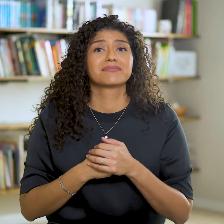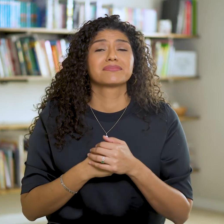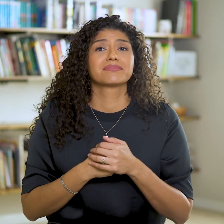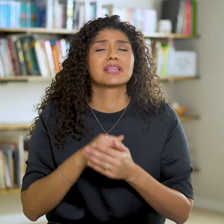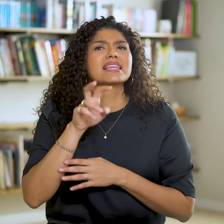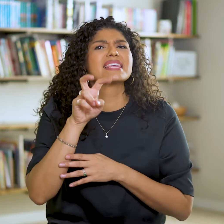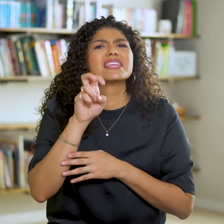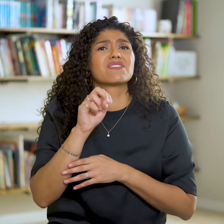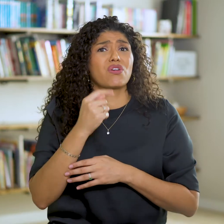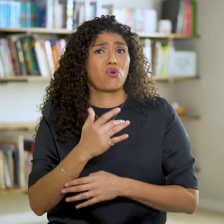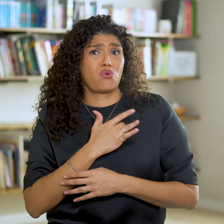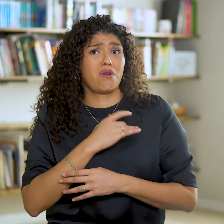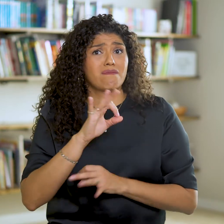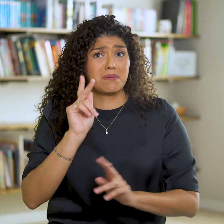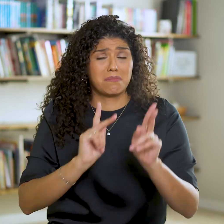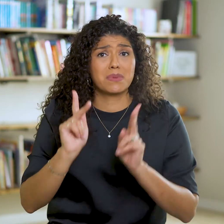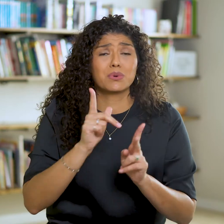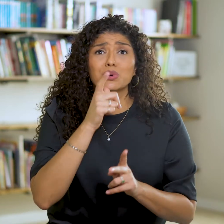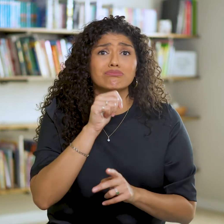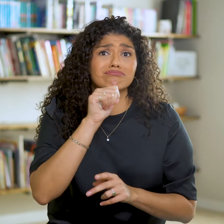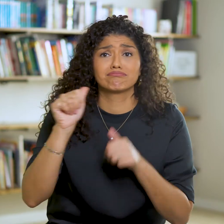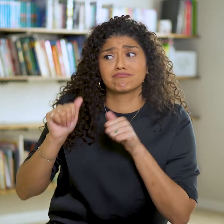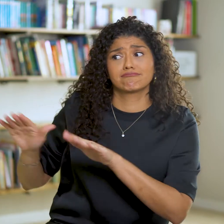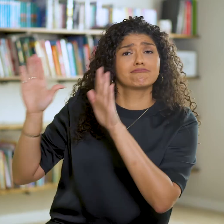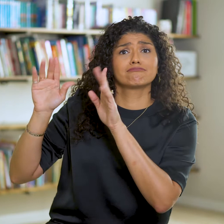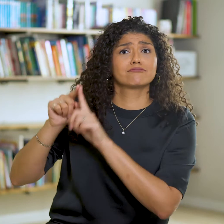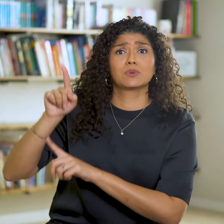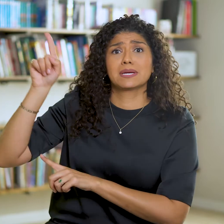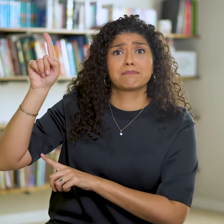Even the hearts of people who aren’t yielded to Him